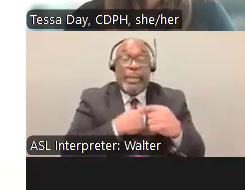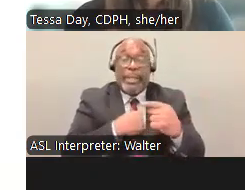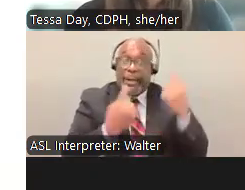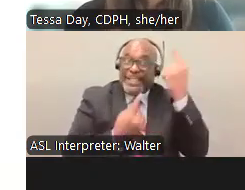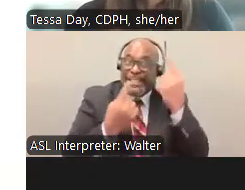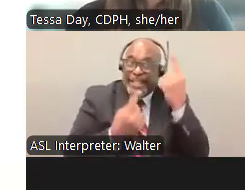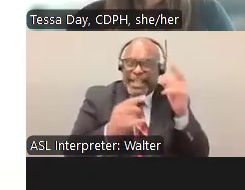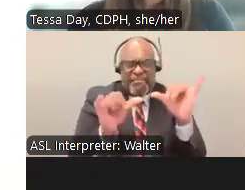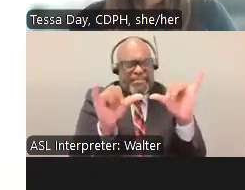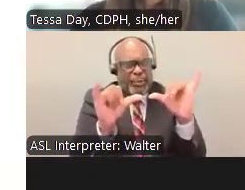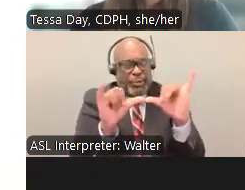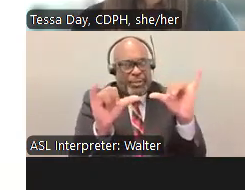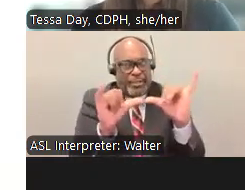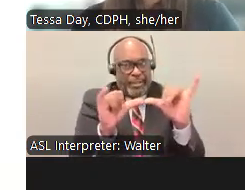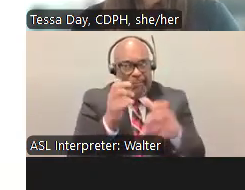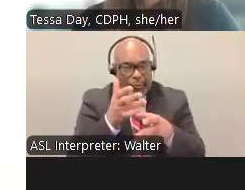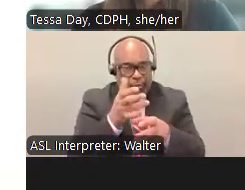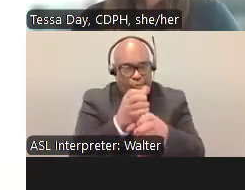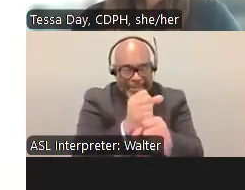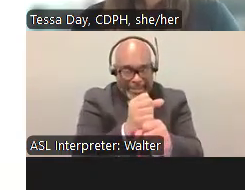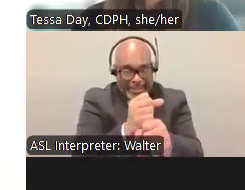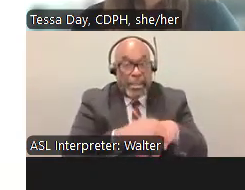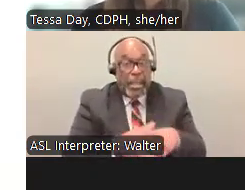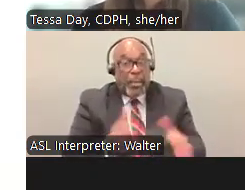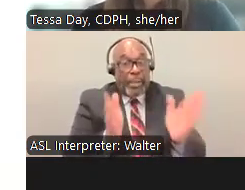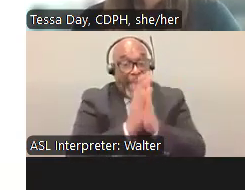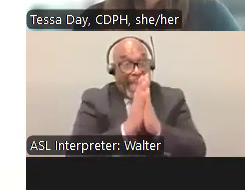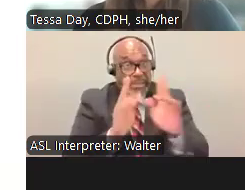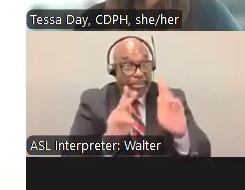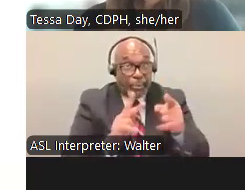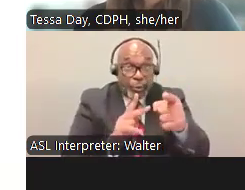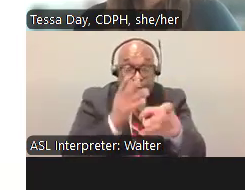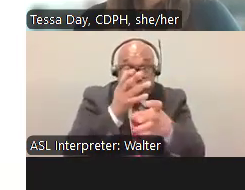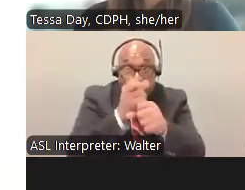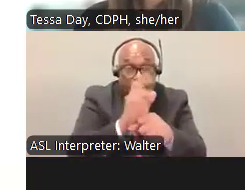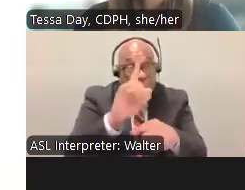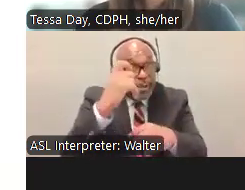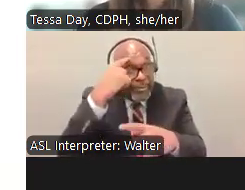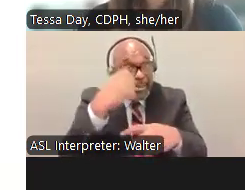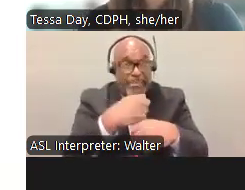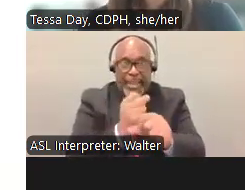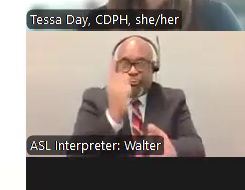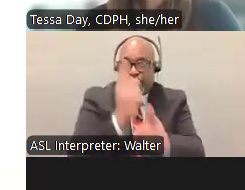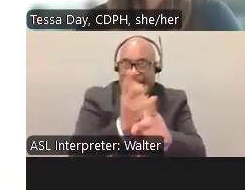13:31:57 of trust, so we asked people if 13:31:58 they trust their government to 13:32:00 make the right decision on 13:32:01 issues related specifically to